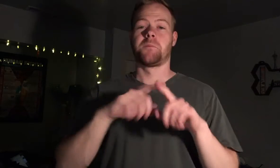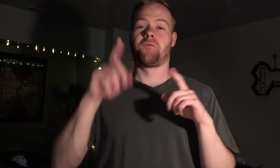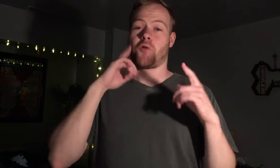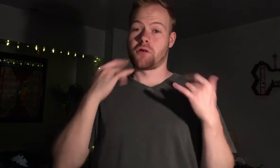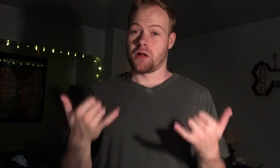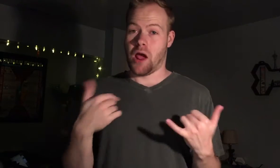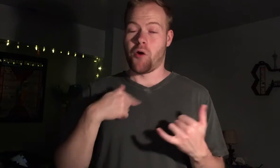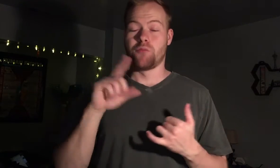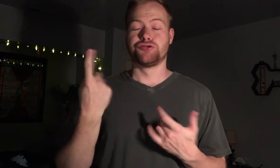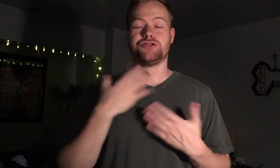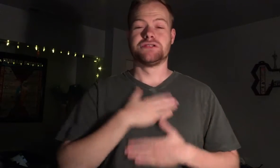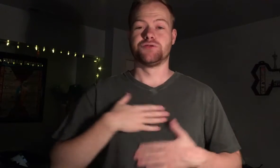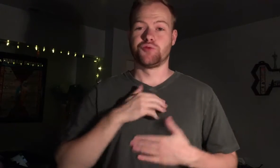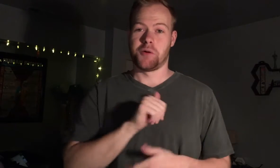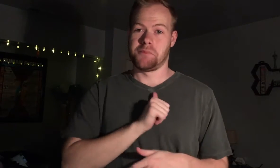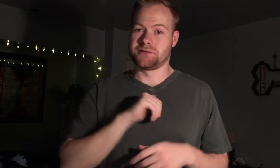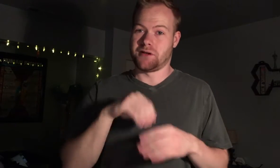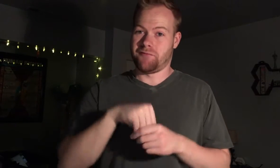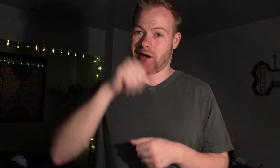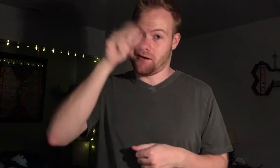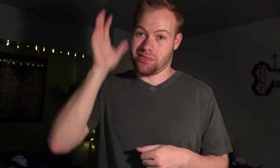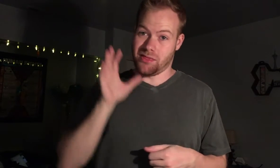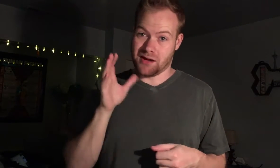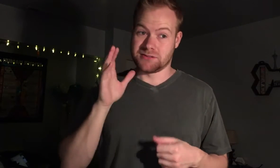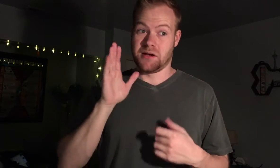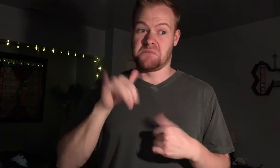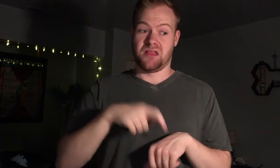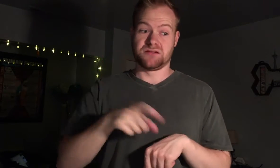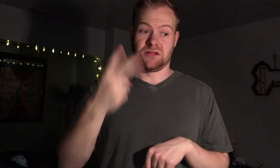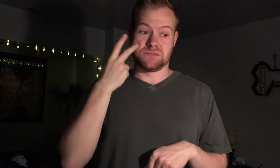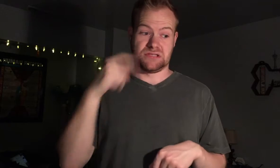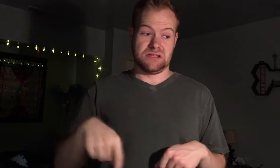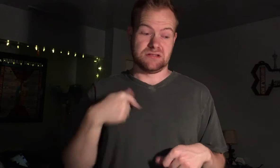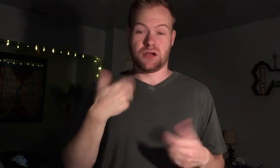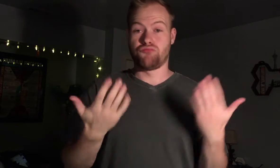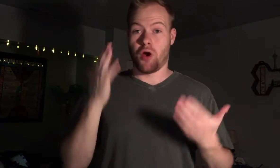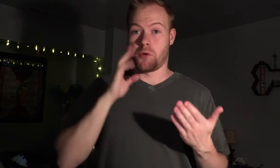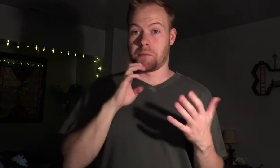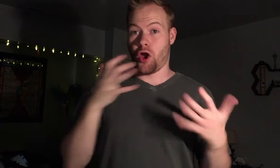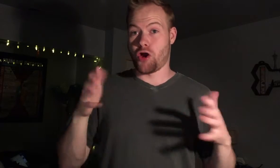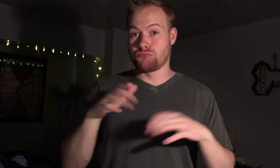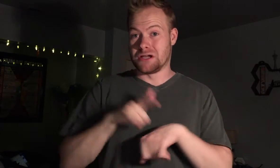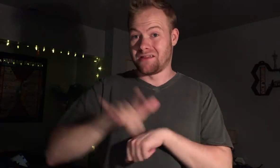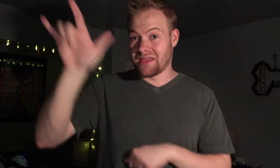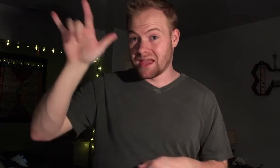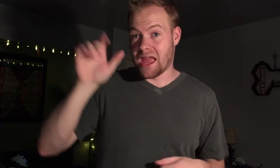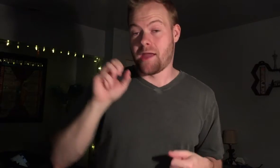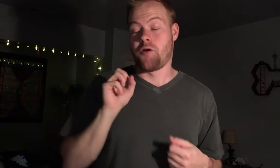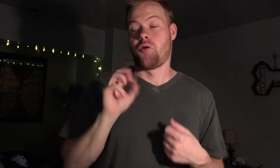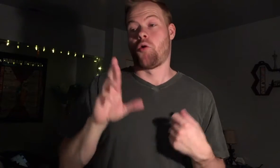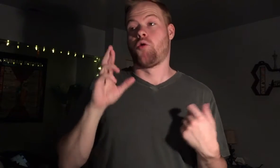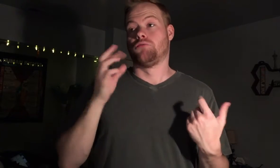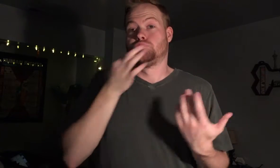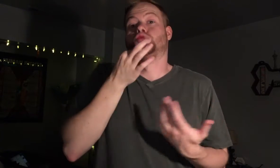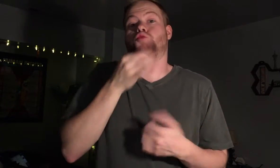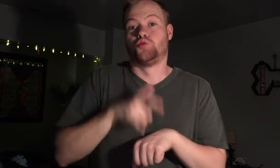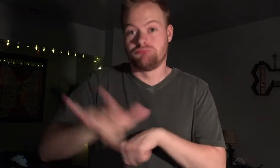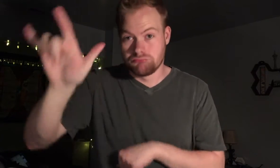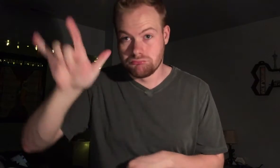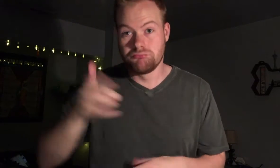But for now, I'm just going to enjoy myself in Alaska. By the time you see this, I probably will already be in the air, or about to take off.